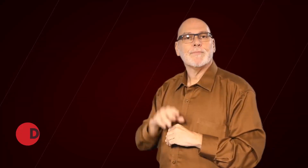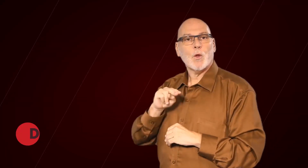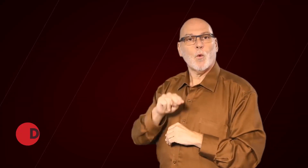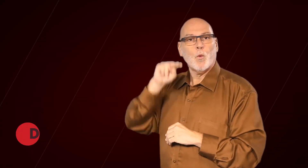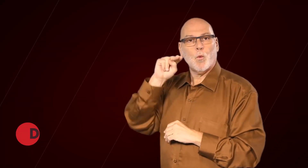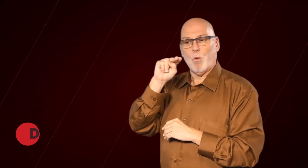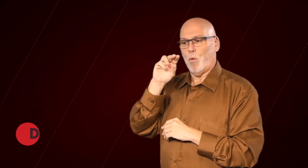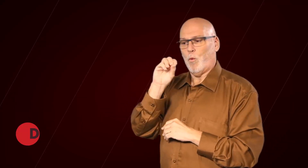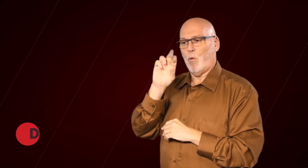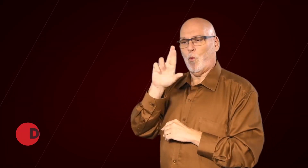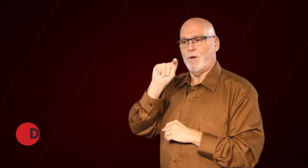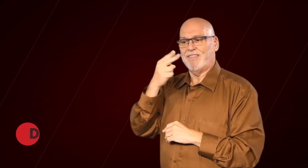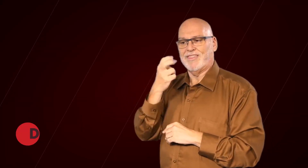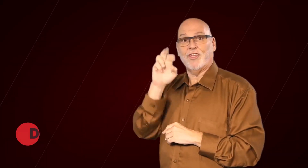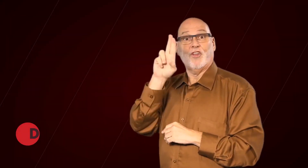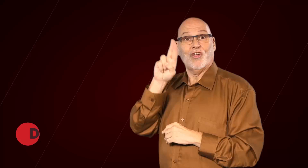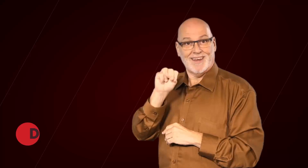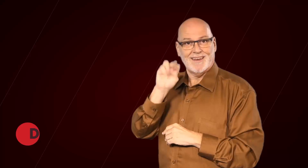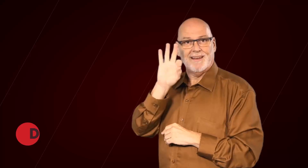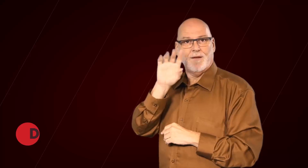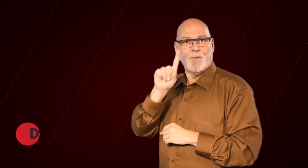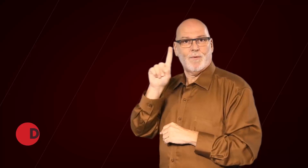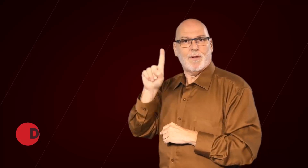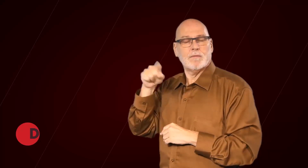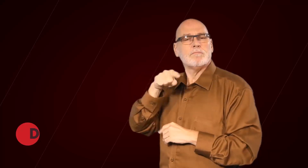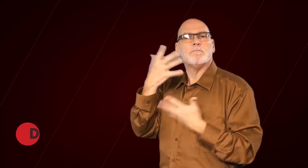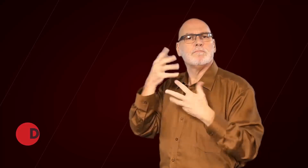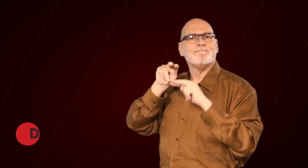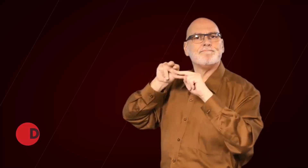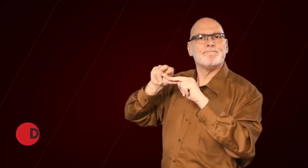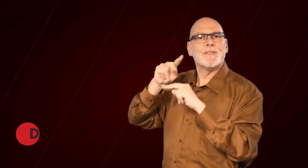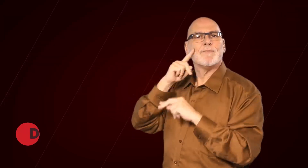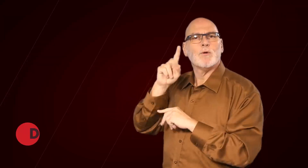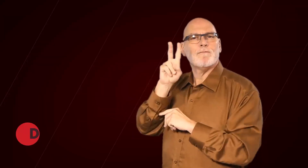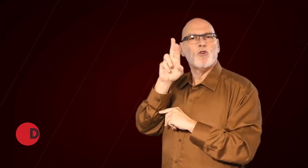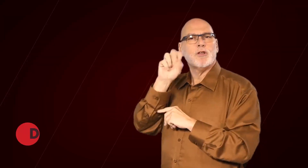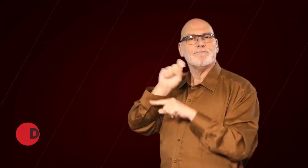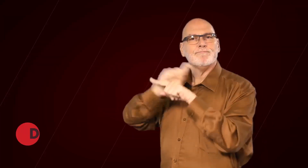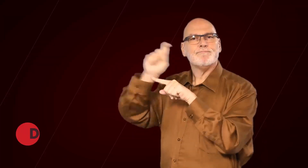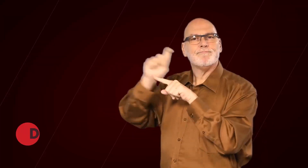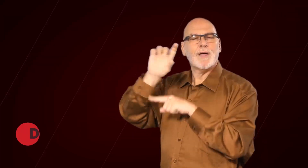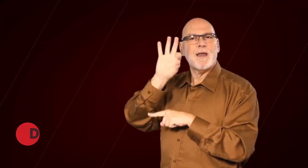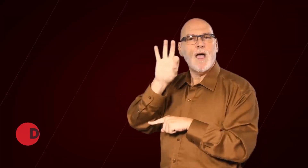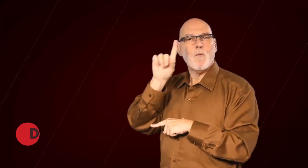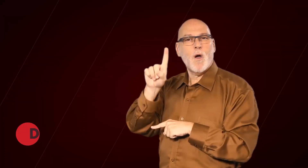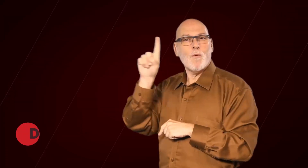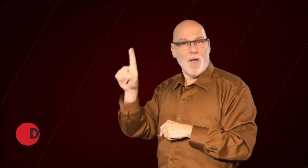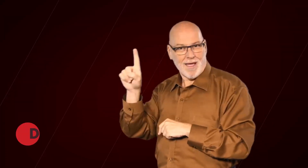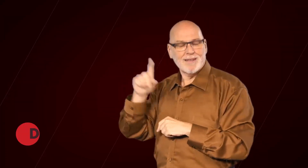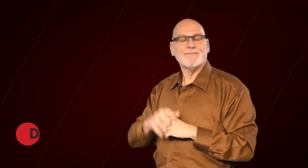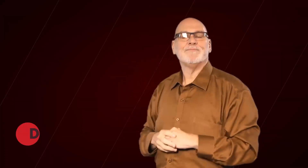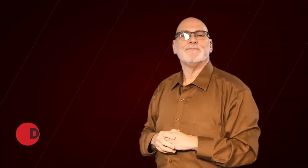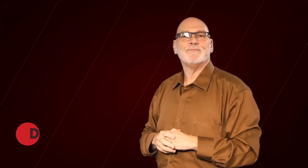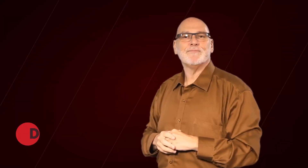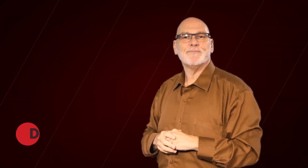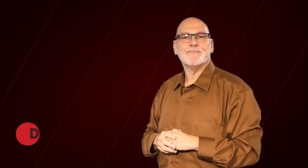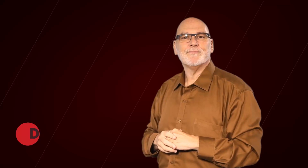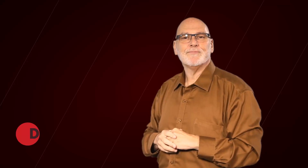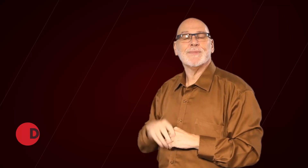Northern911 which manages VRS calls to 911.